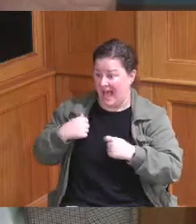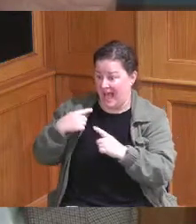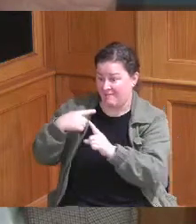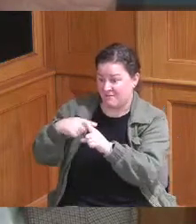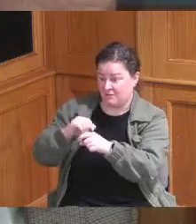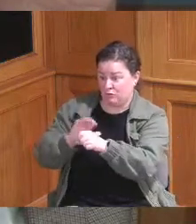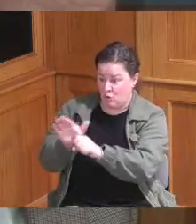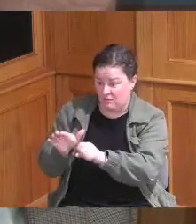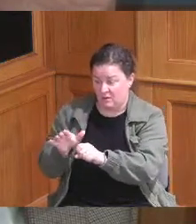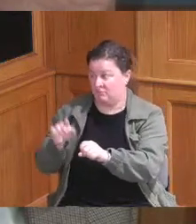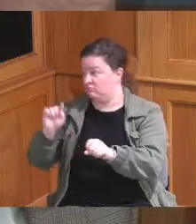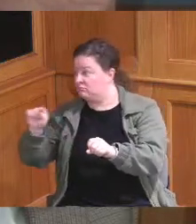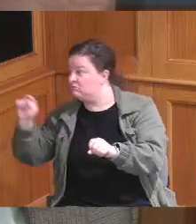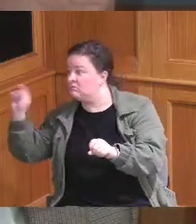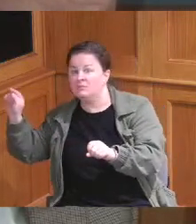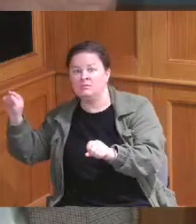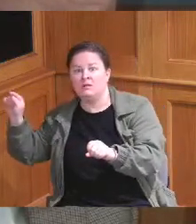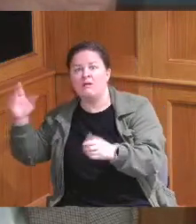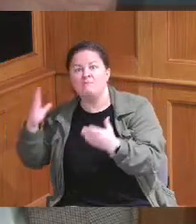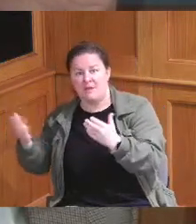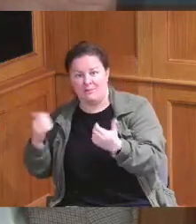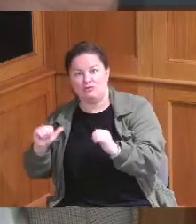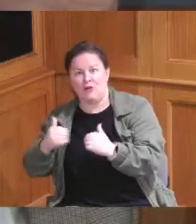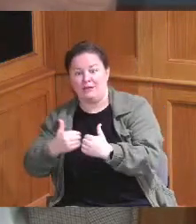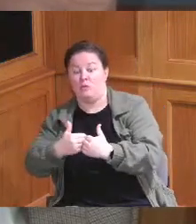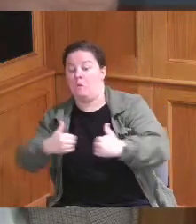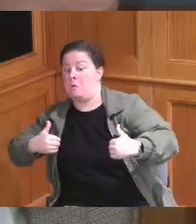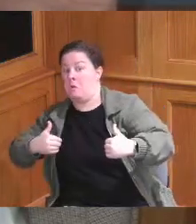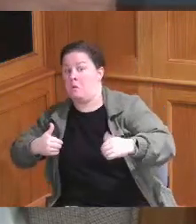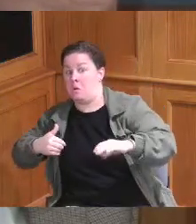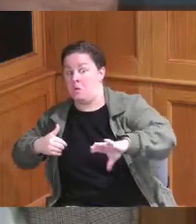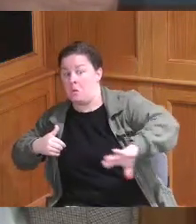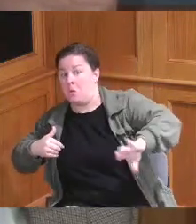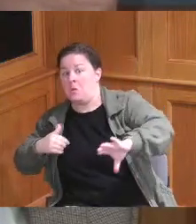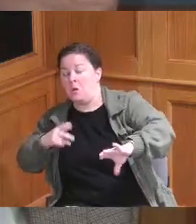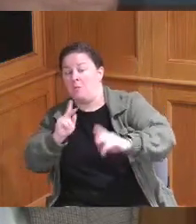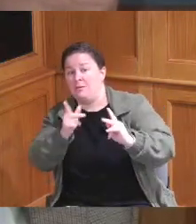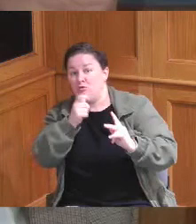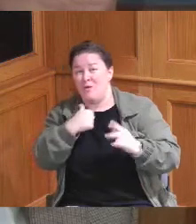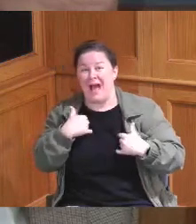to keep them away from certain individuals with certain kinds of medical conditions yes that is